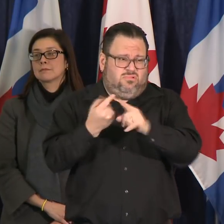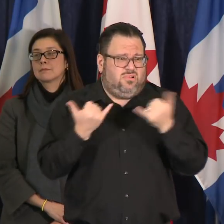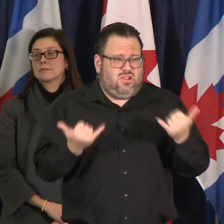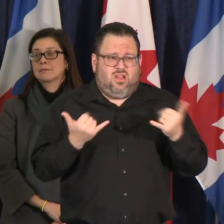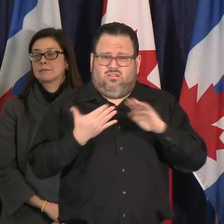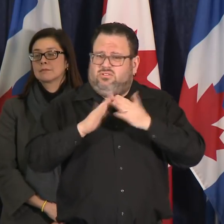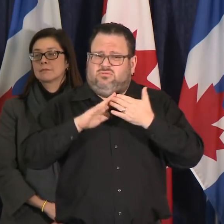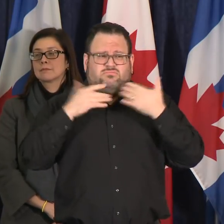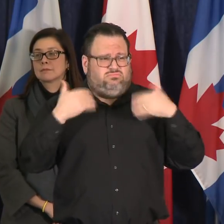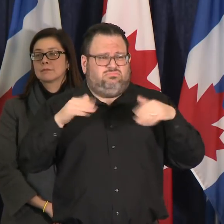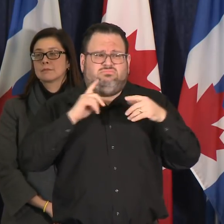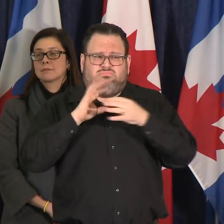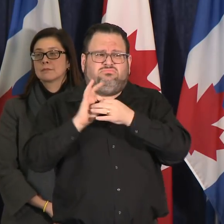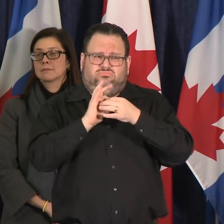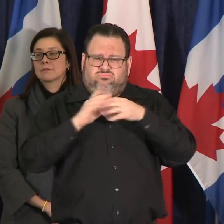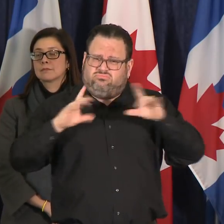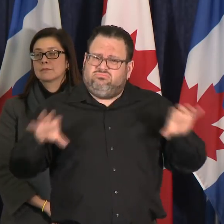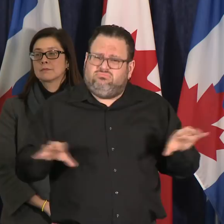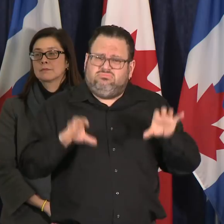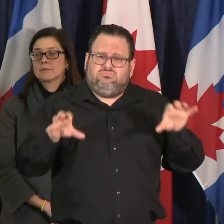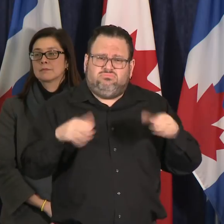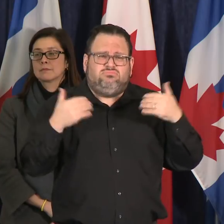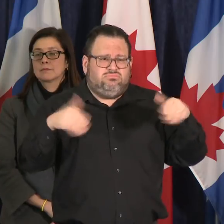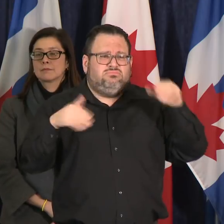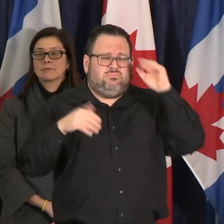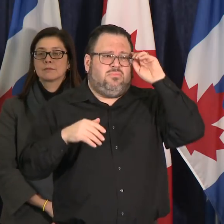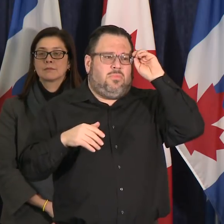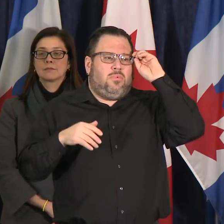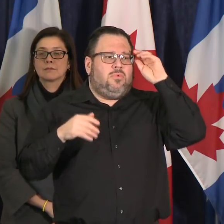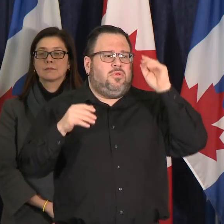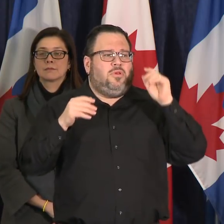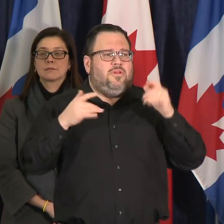no concerns whatsoever with respect to our ongoing capability and our